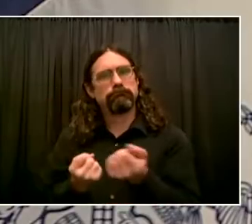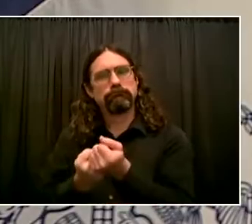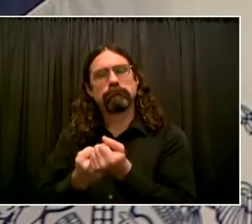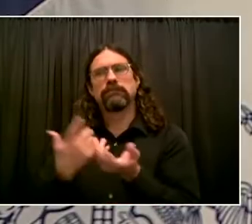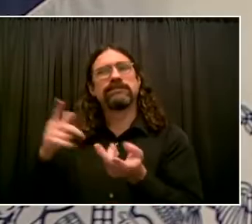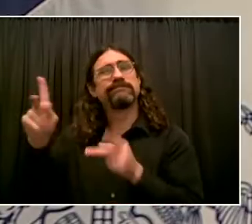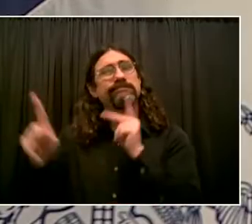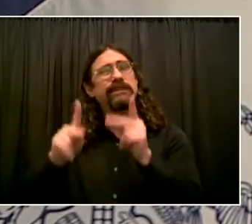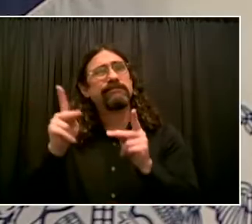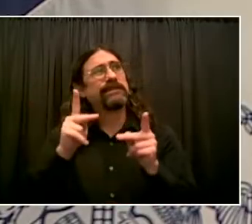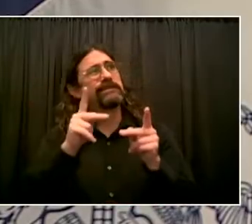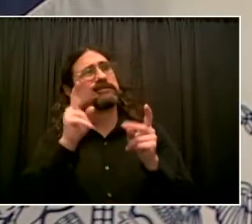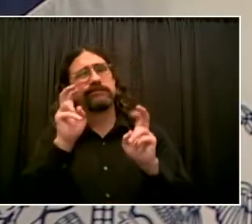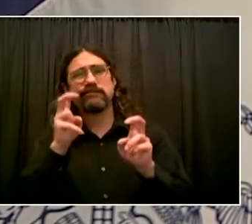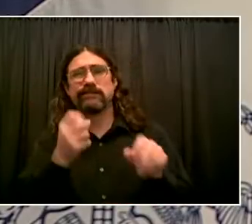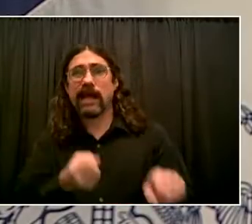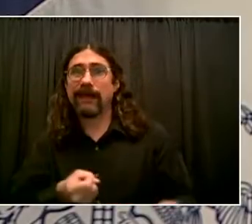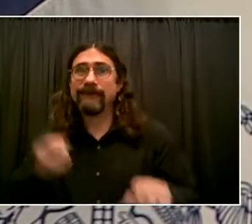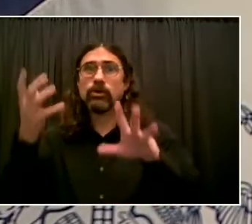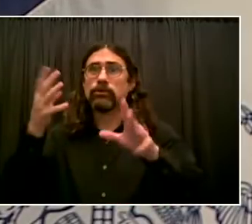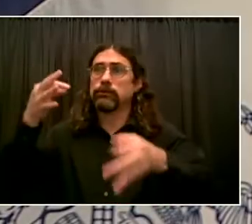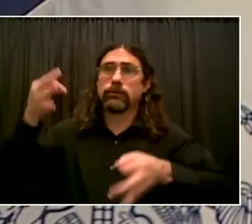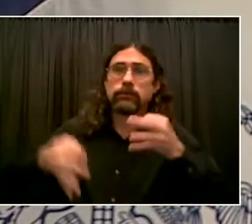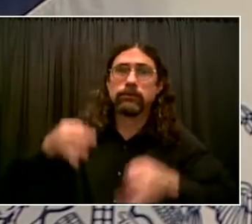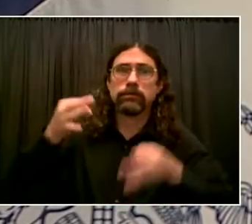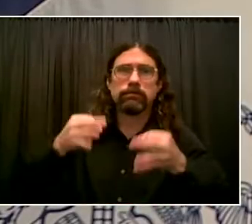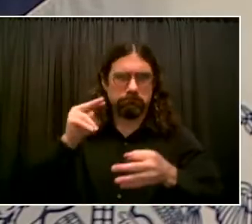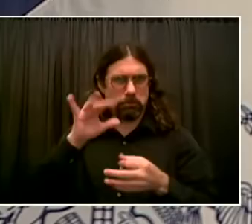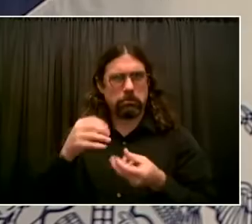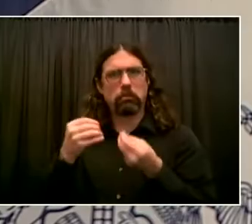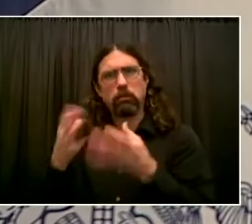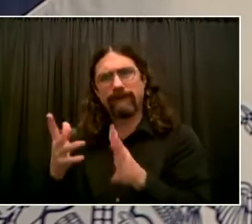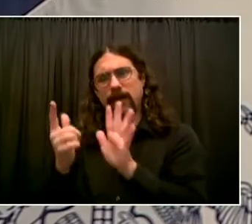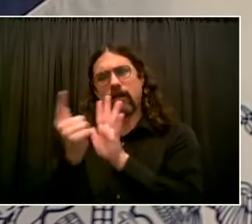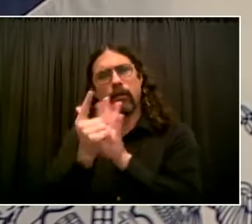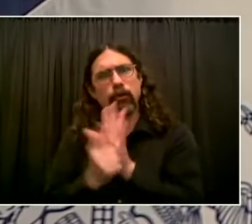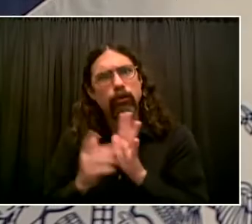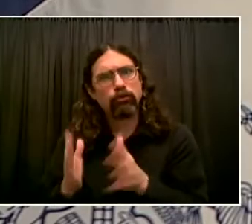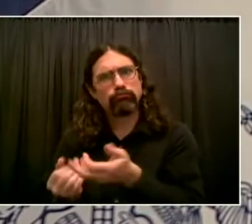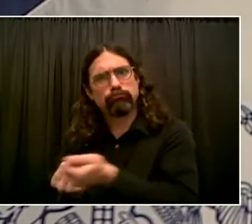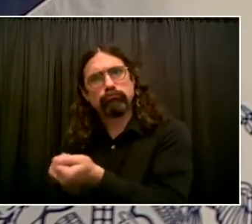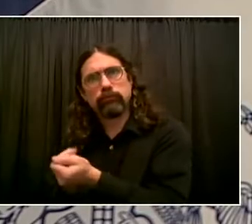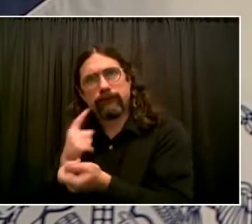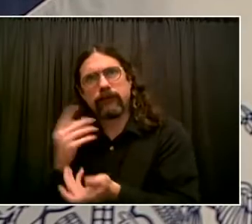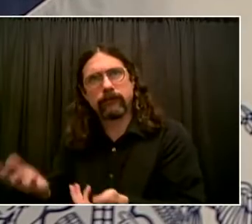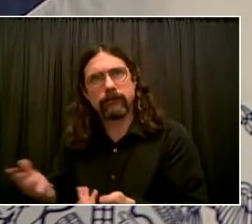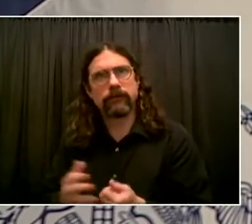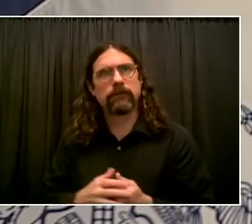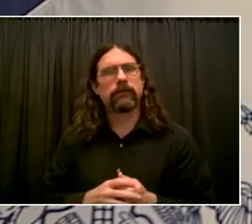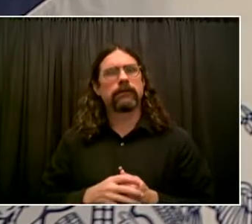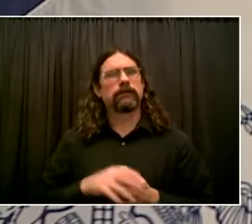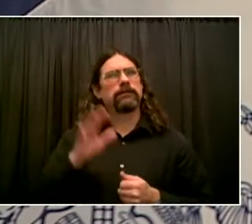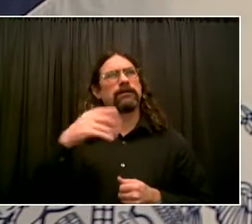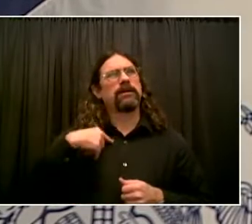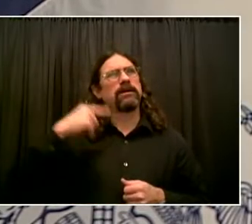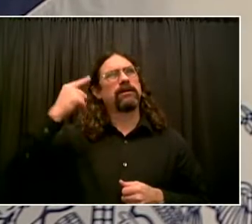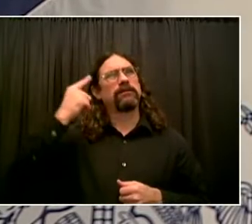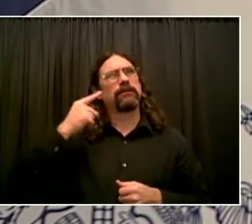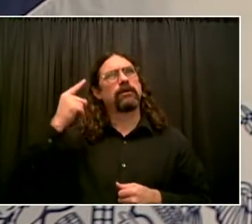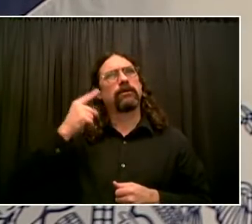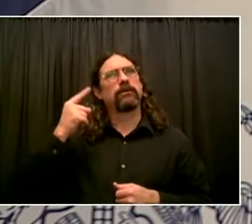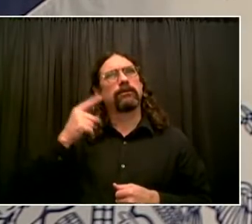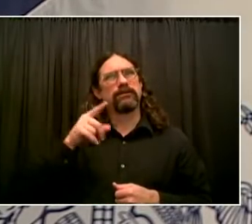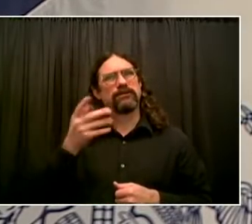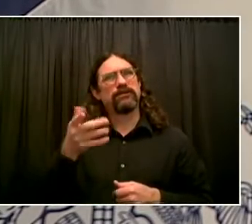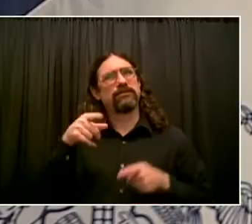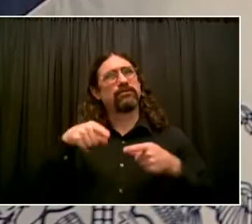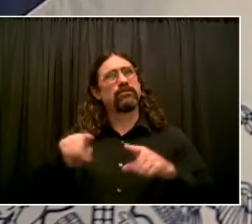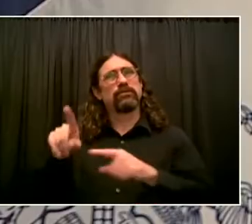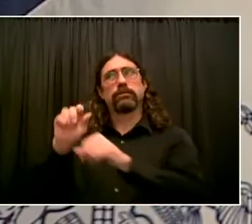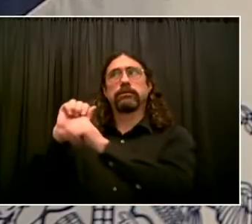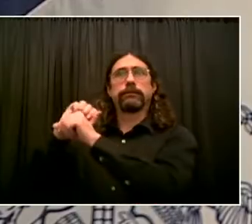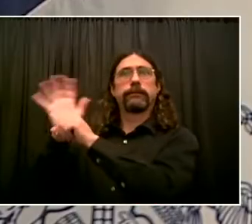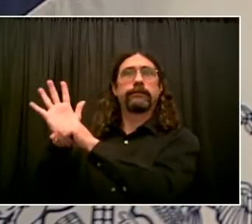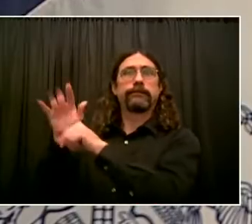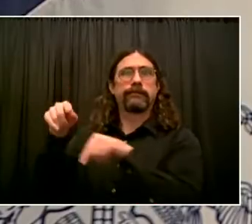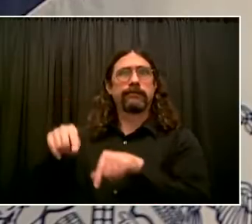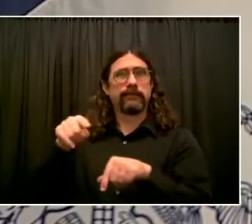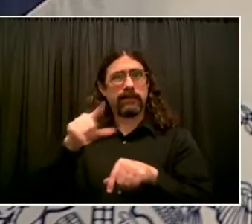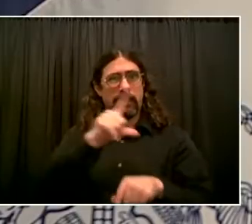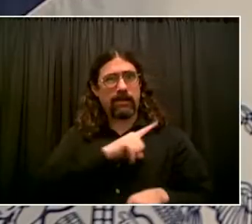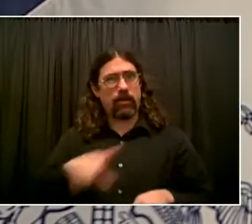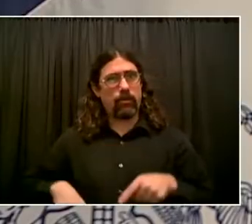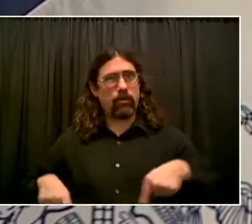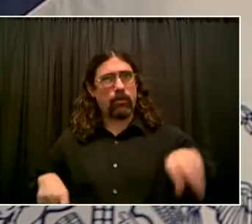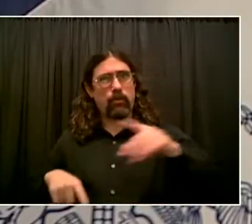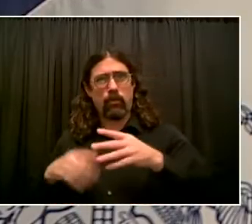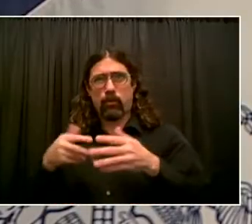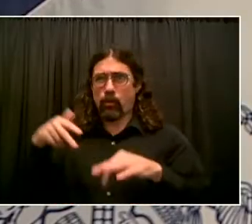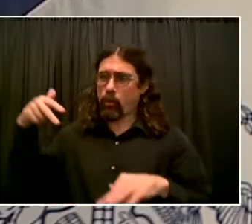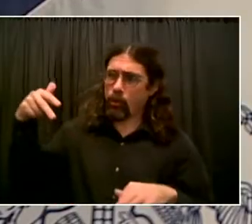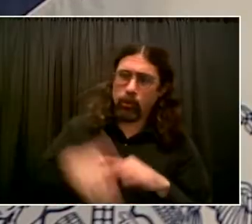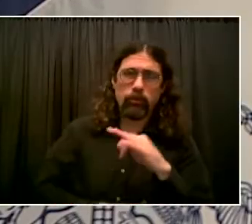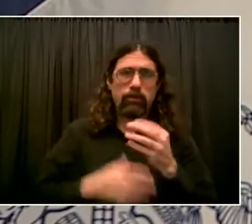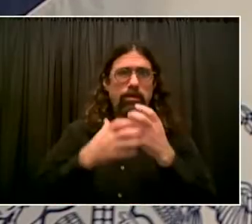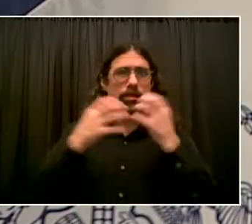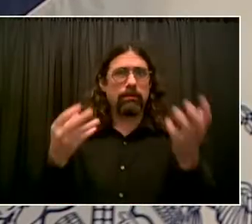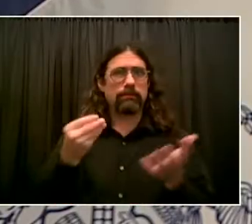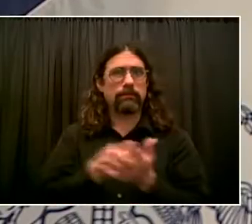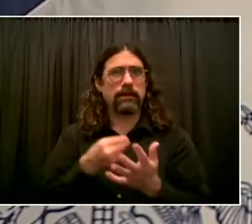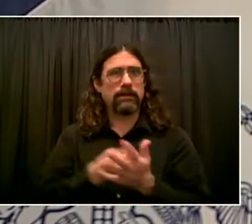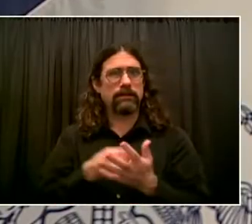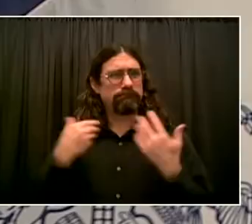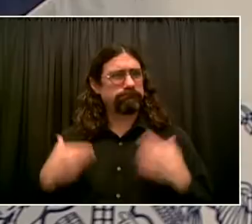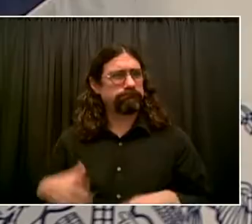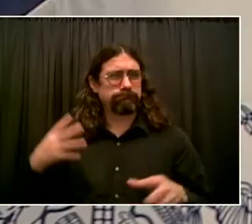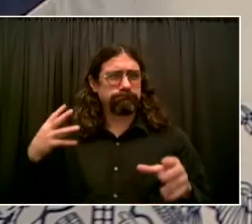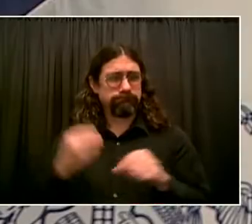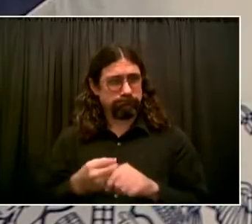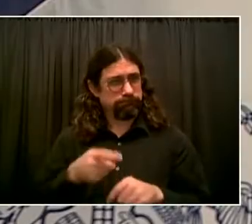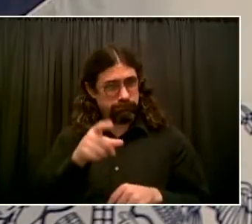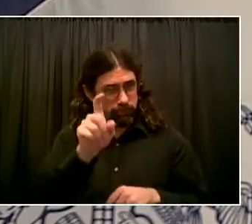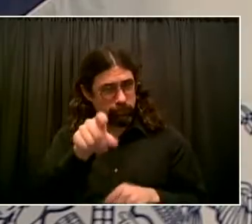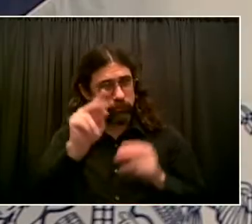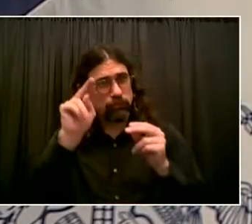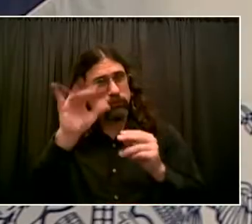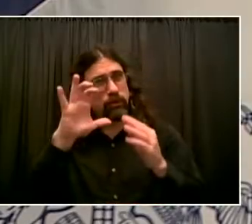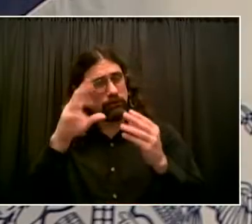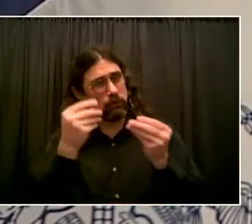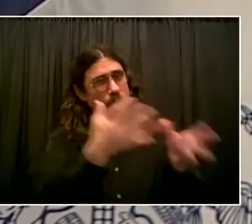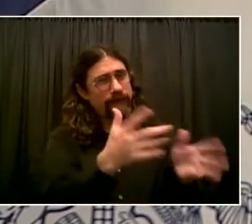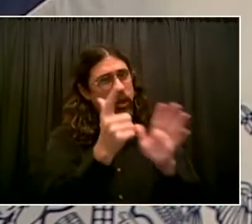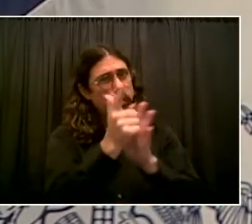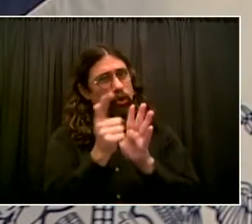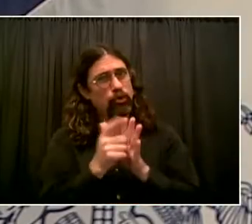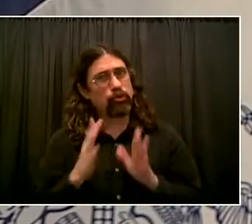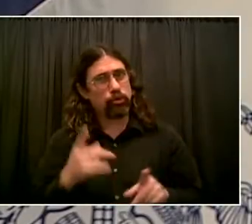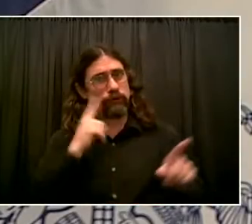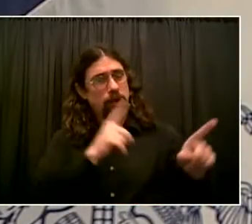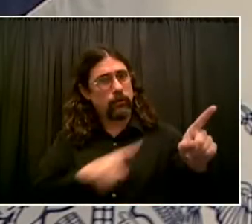I WAS WONDERING ALSO, DO YOU